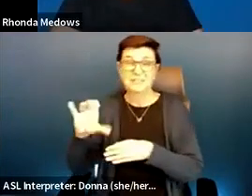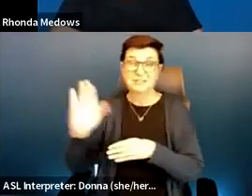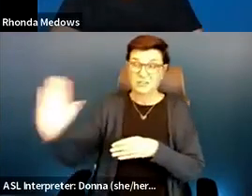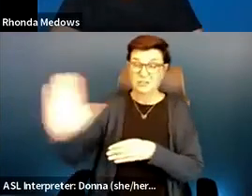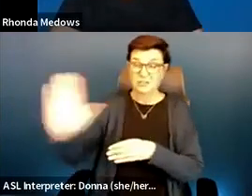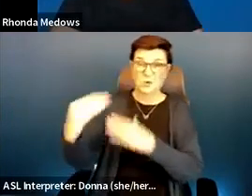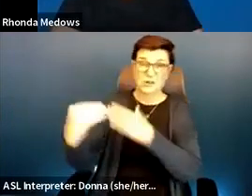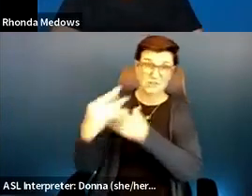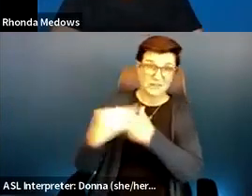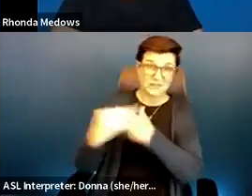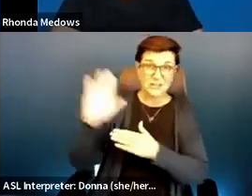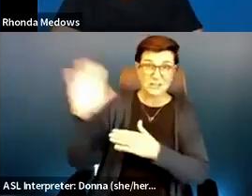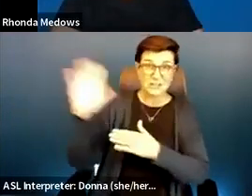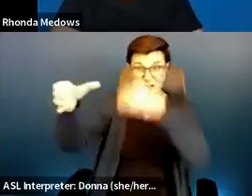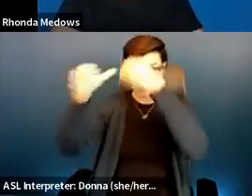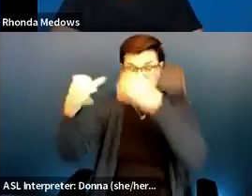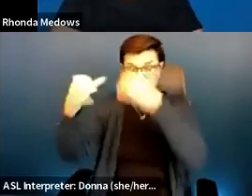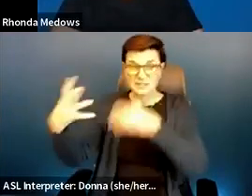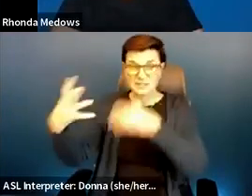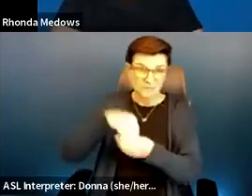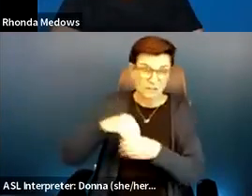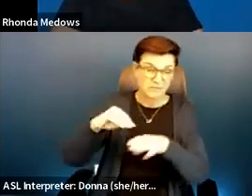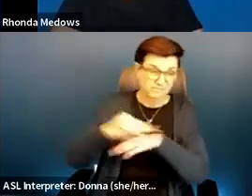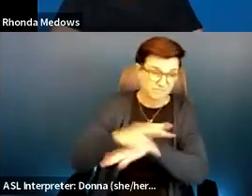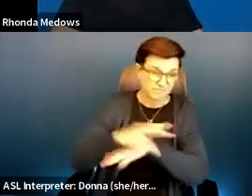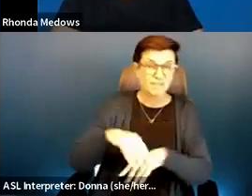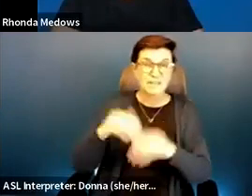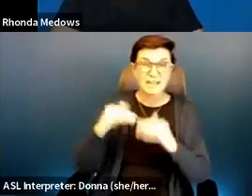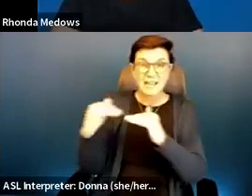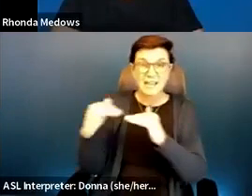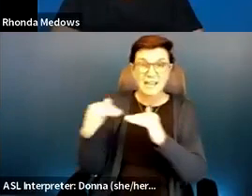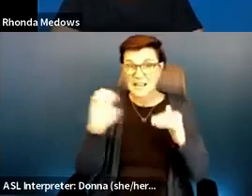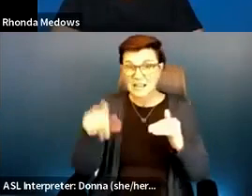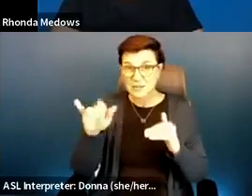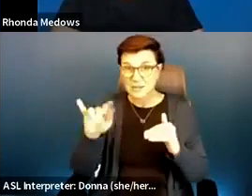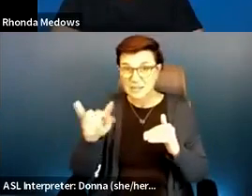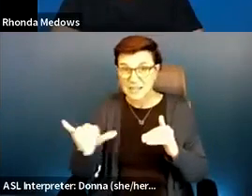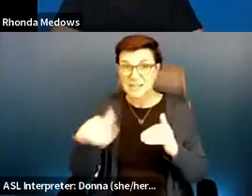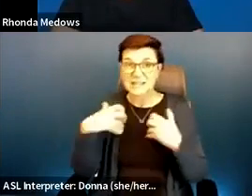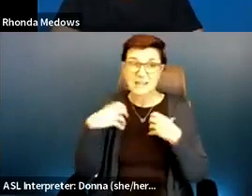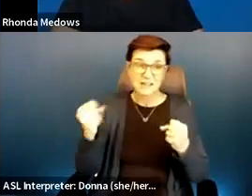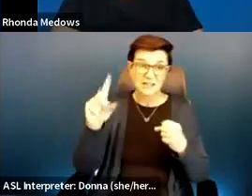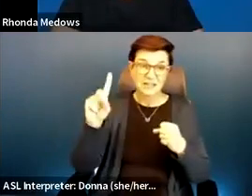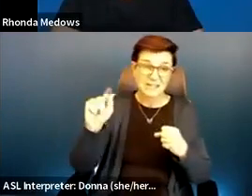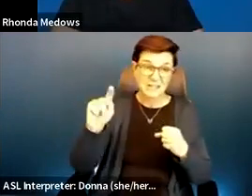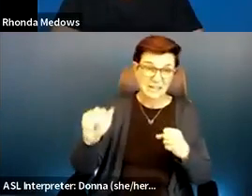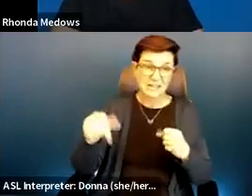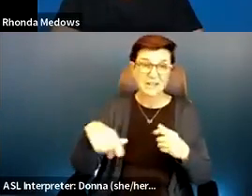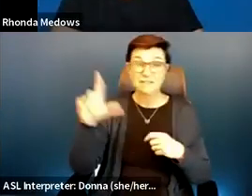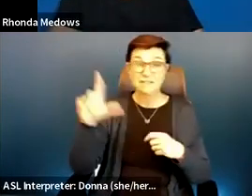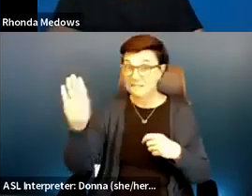on health equity data, as well as certainly lab. And really, when we presented our responses,